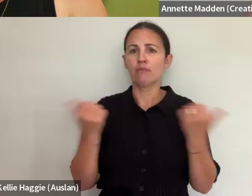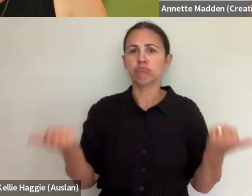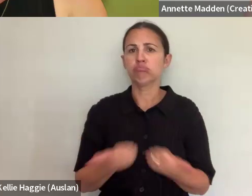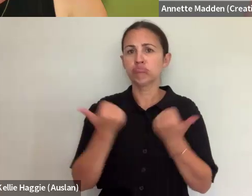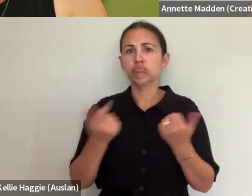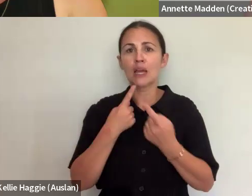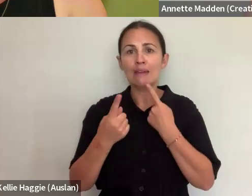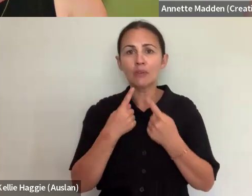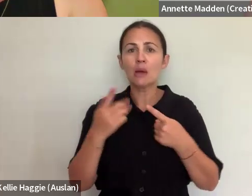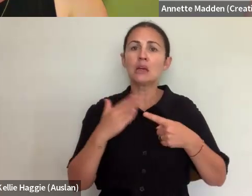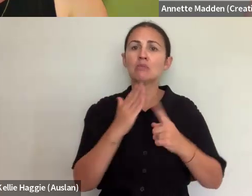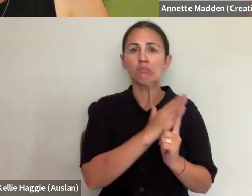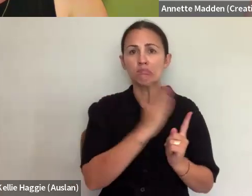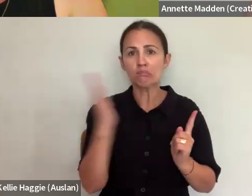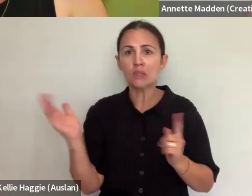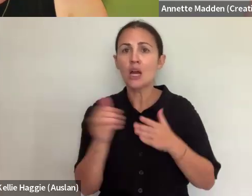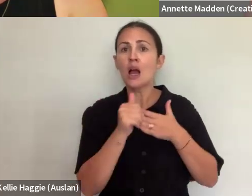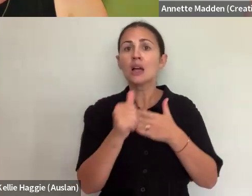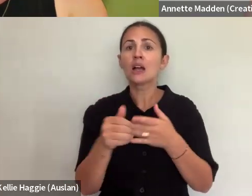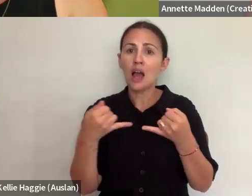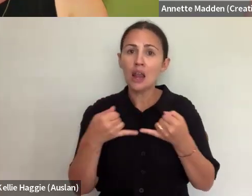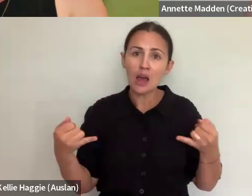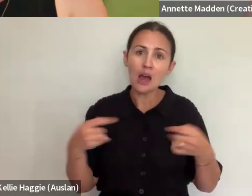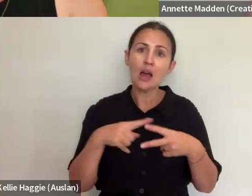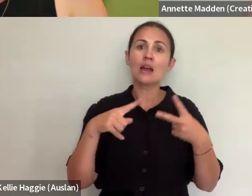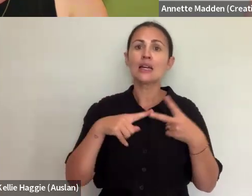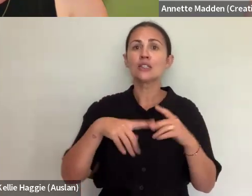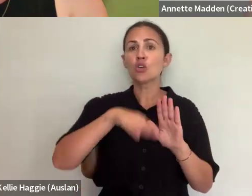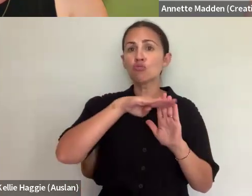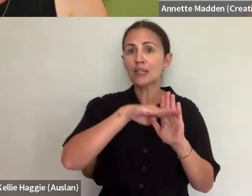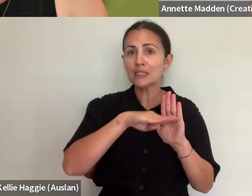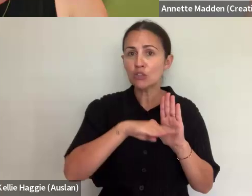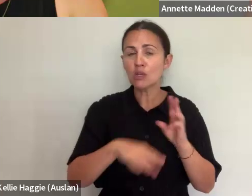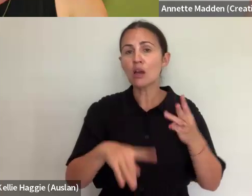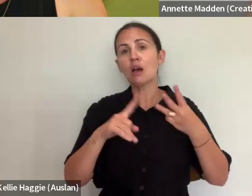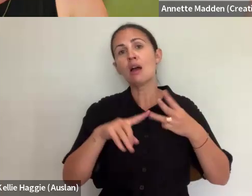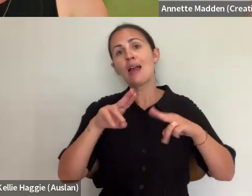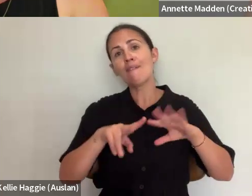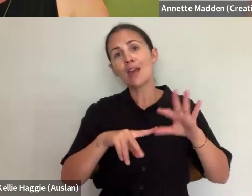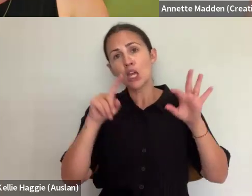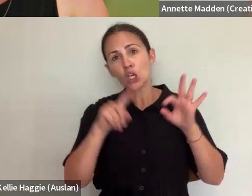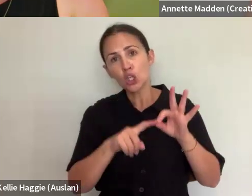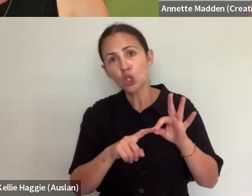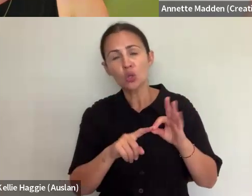Obviously on the website, we have got a full suite of the guidelines which includes the criteria